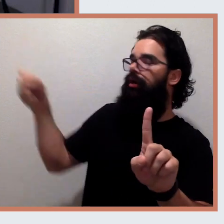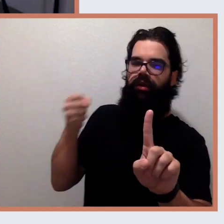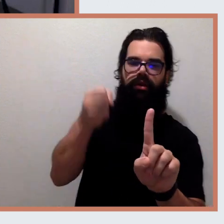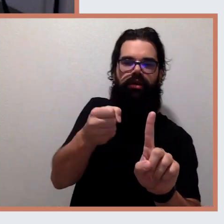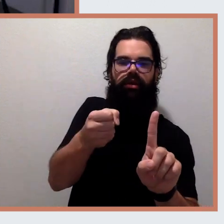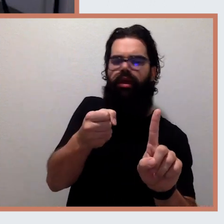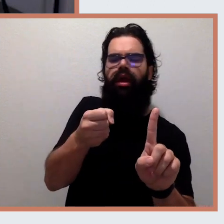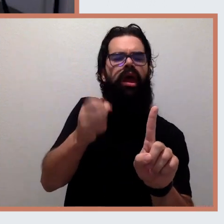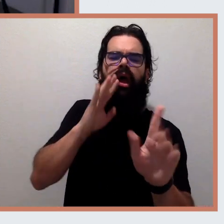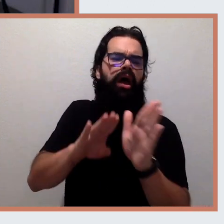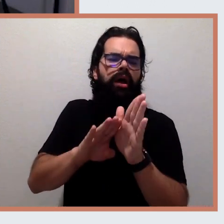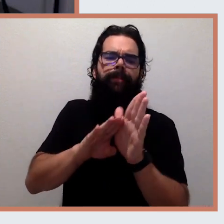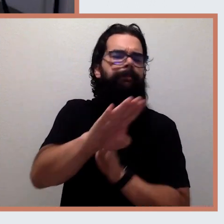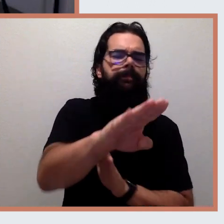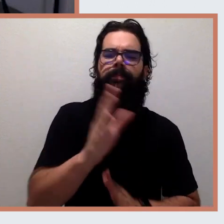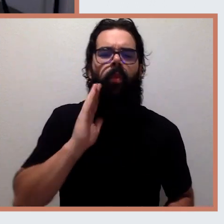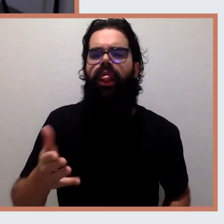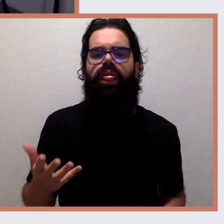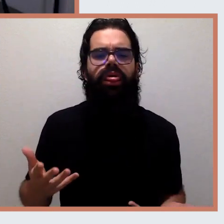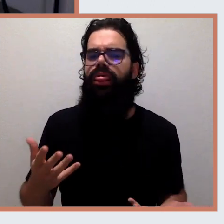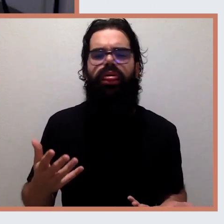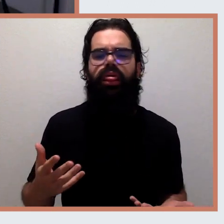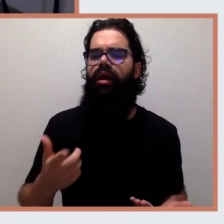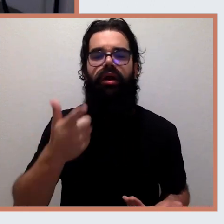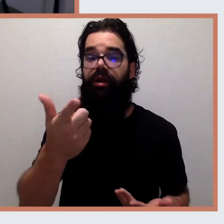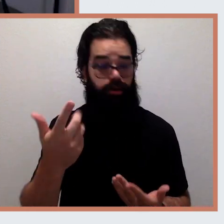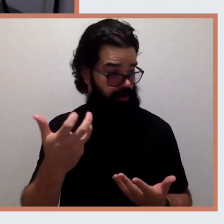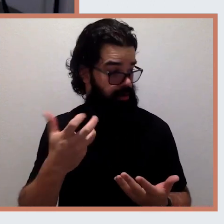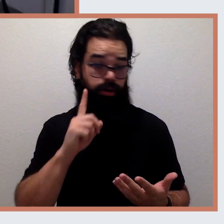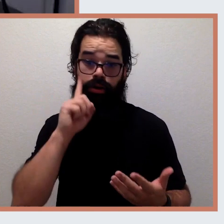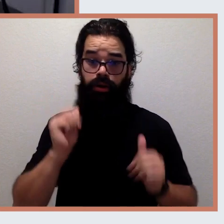unfortunately, you need shiny names to draw in an audience,